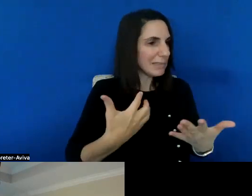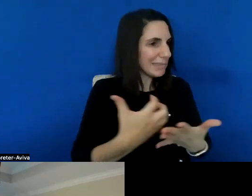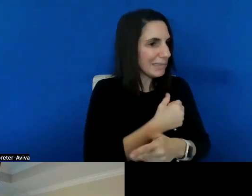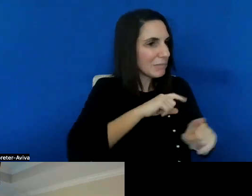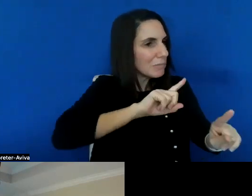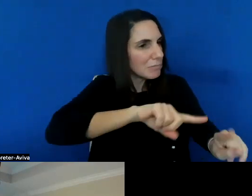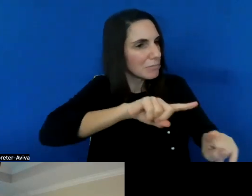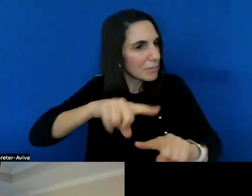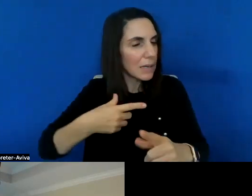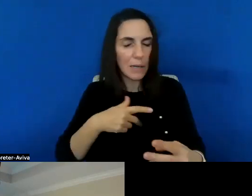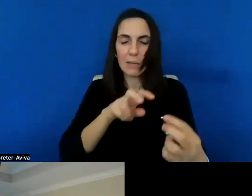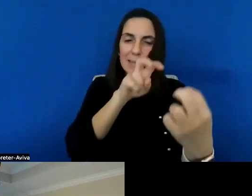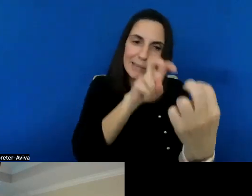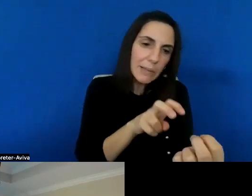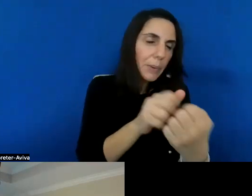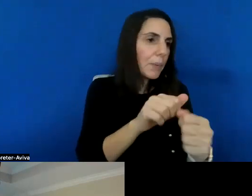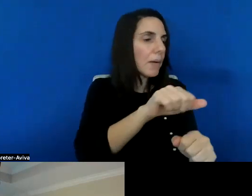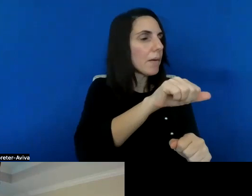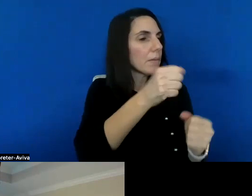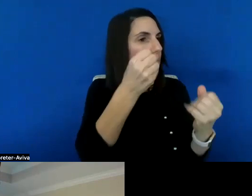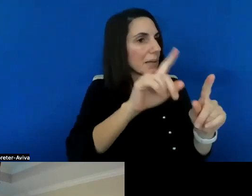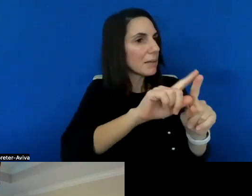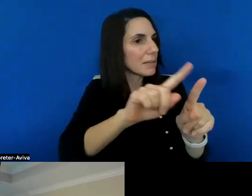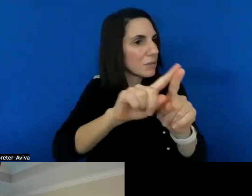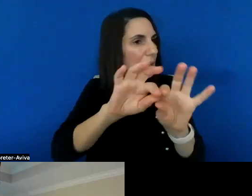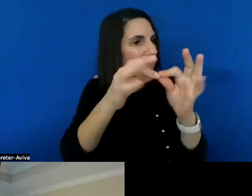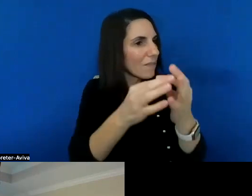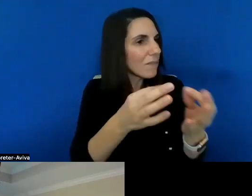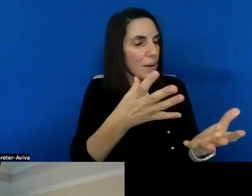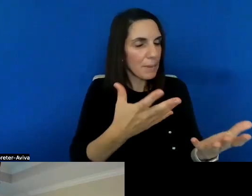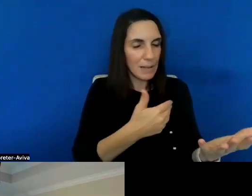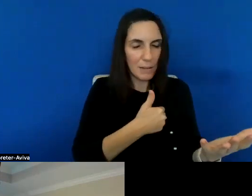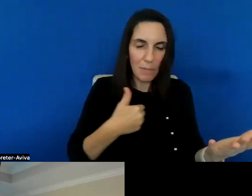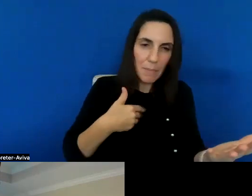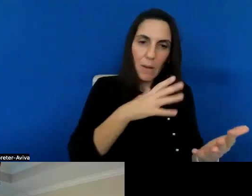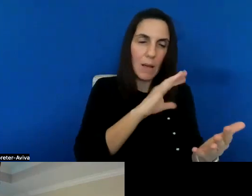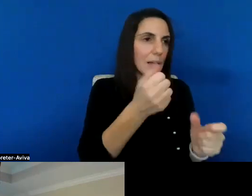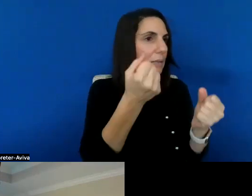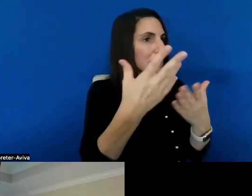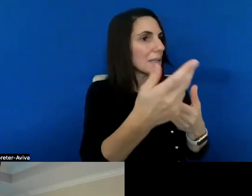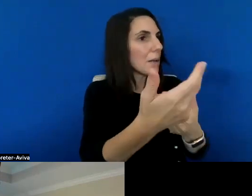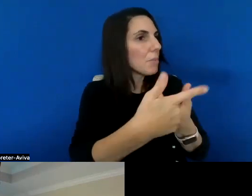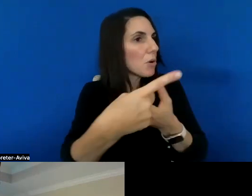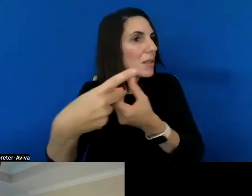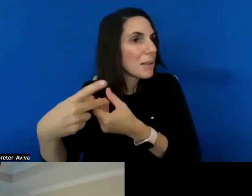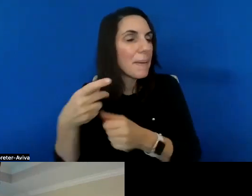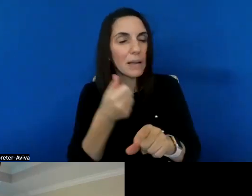family members and participants that are actually going to benefit from this program, because,